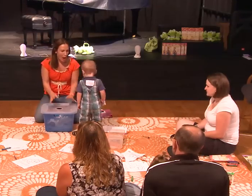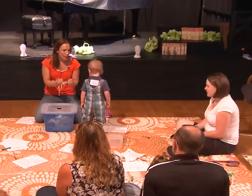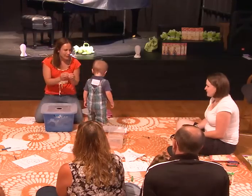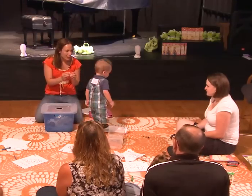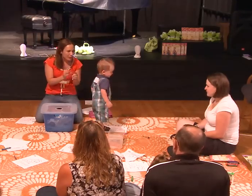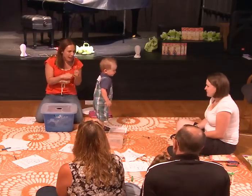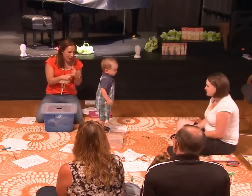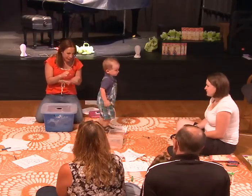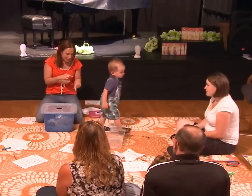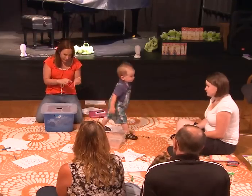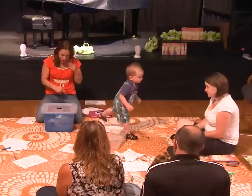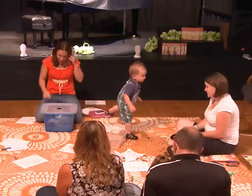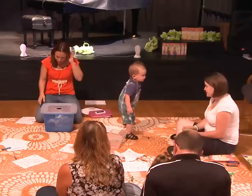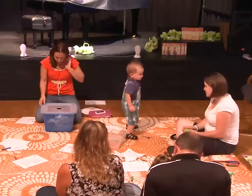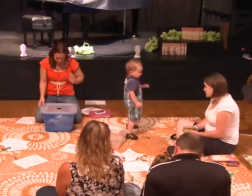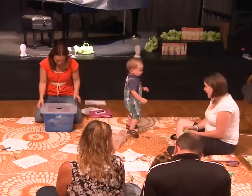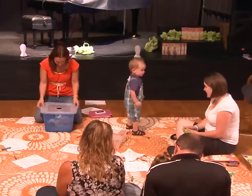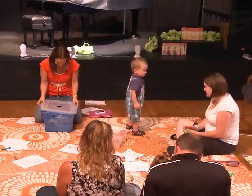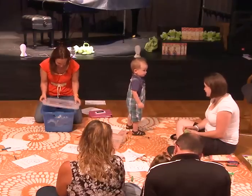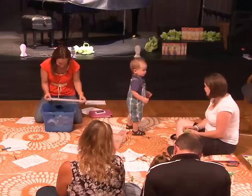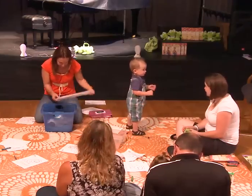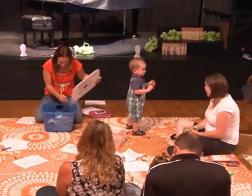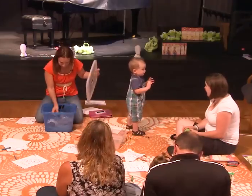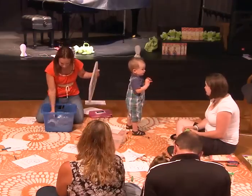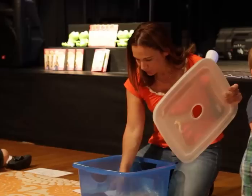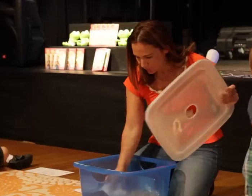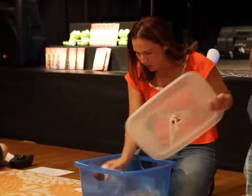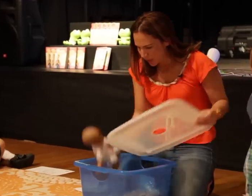I want to see your SIGNS. I want to see your signs.